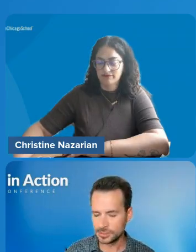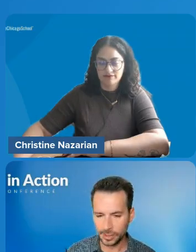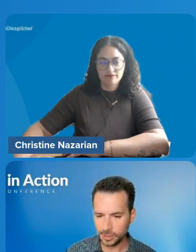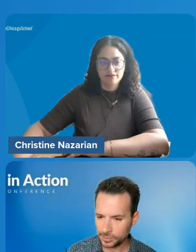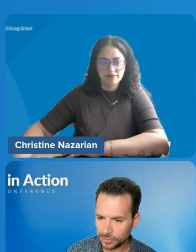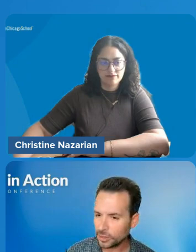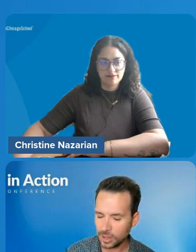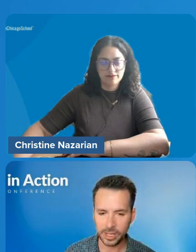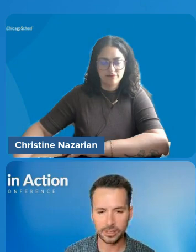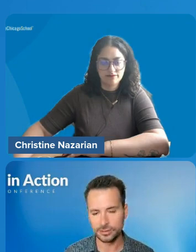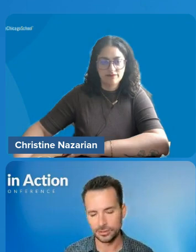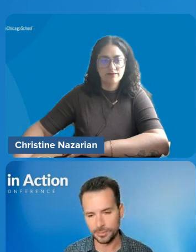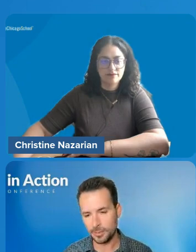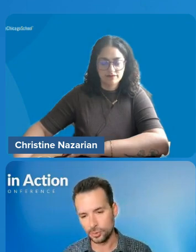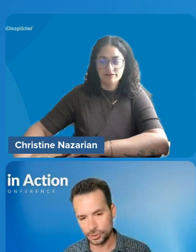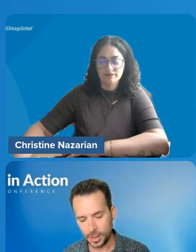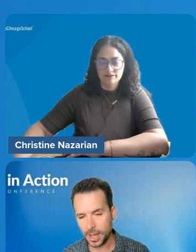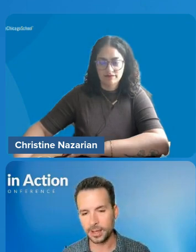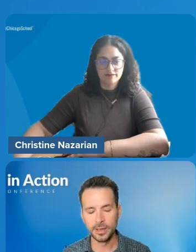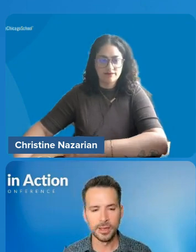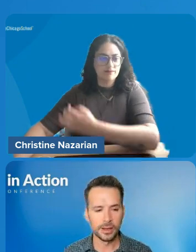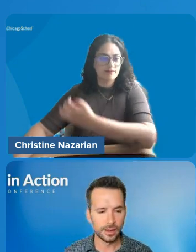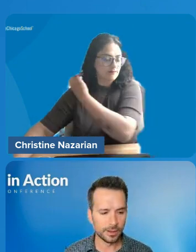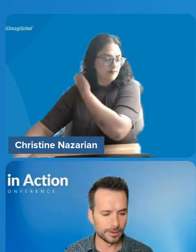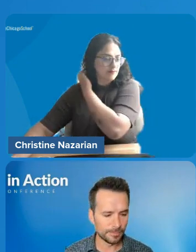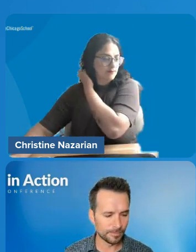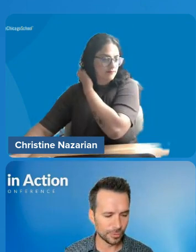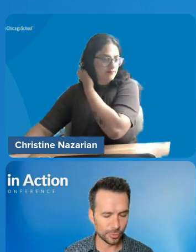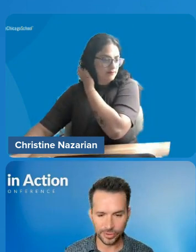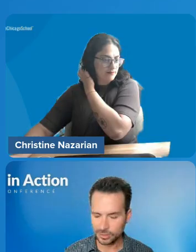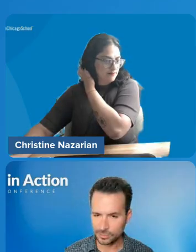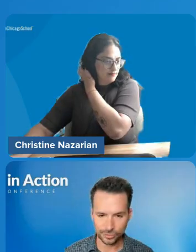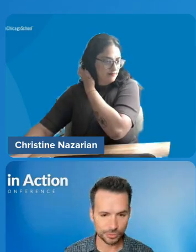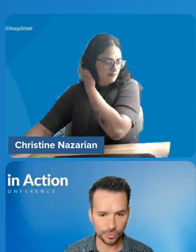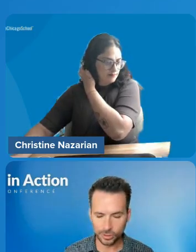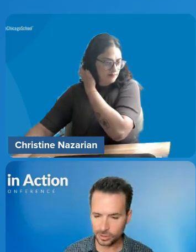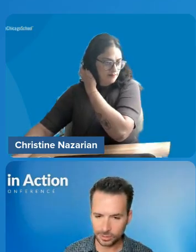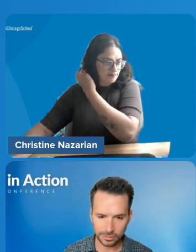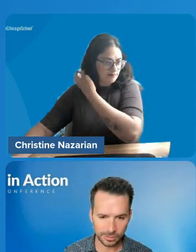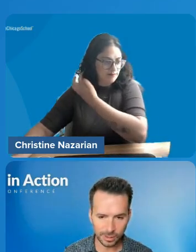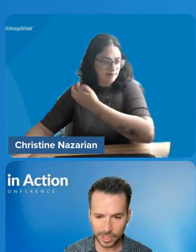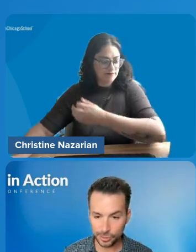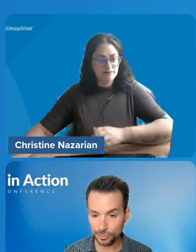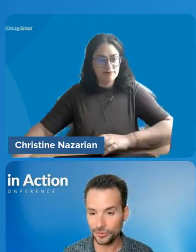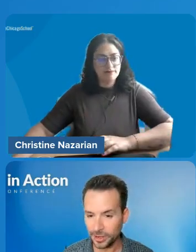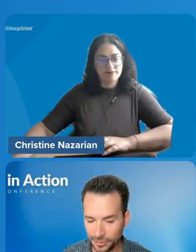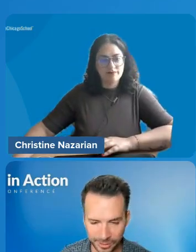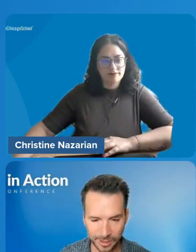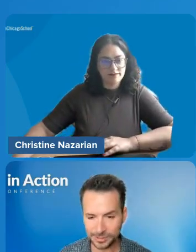might upset the client and they might push back. We've had students report the client used profanity with them because they got